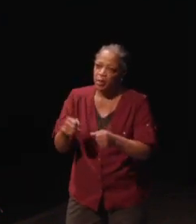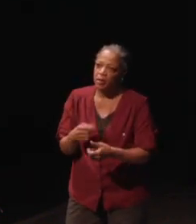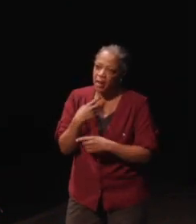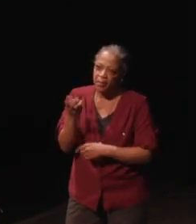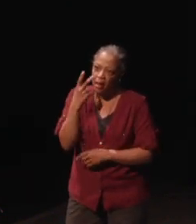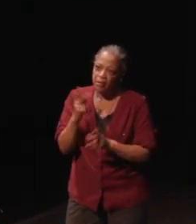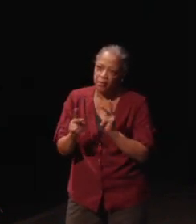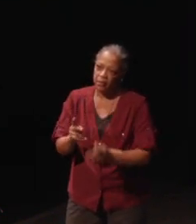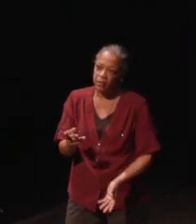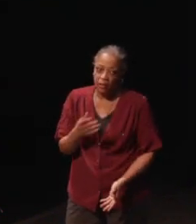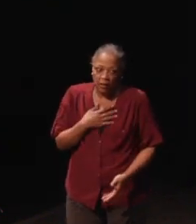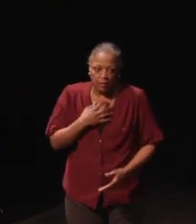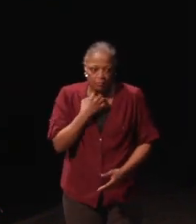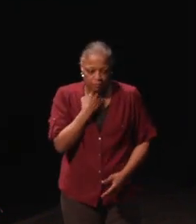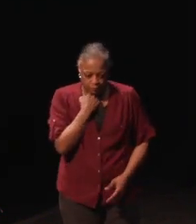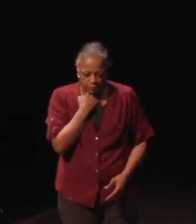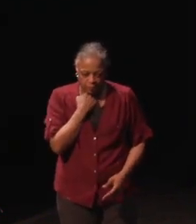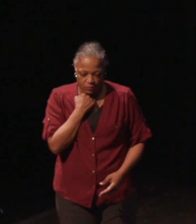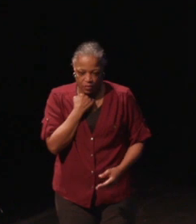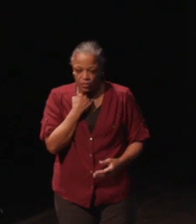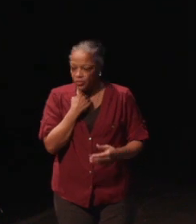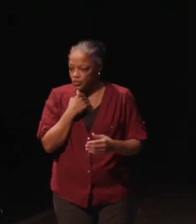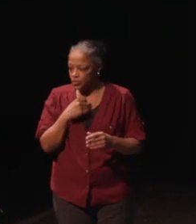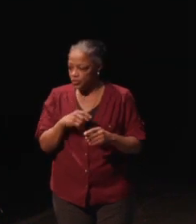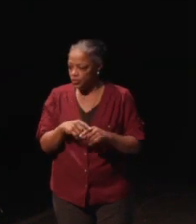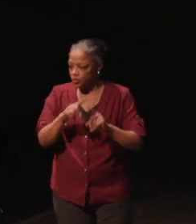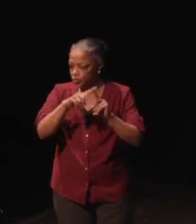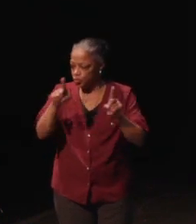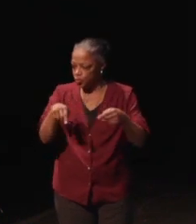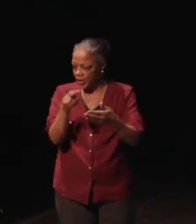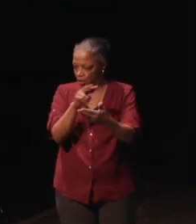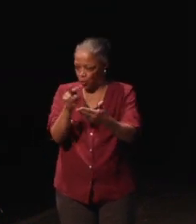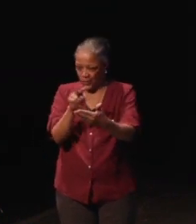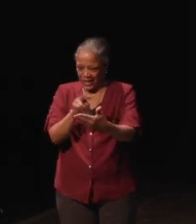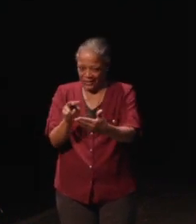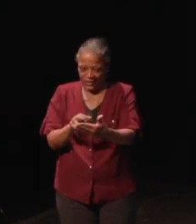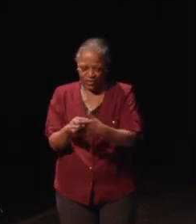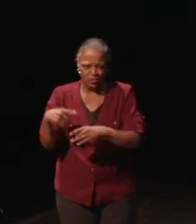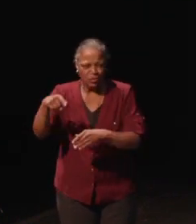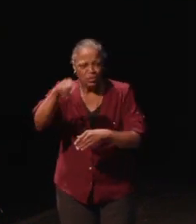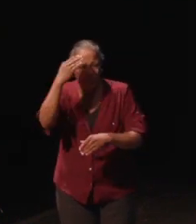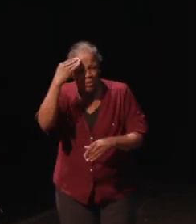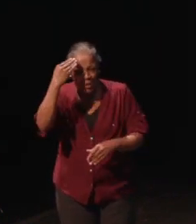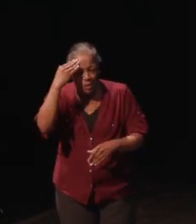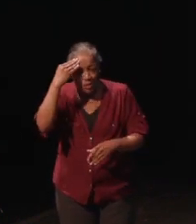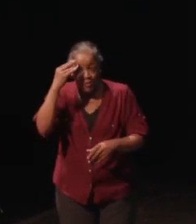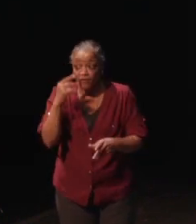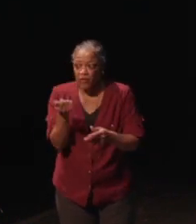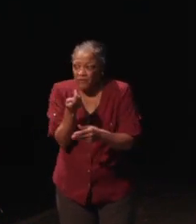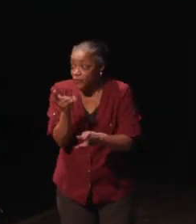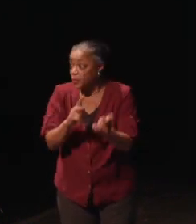So, screen readers, most of you I realize completely know what this is, for the few that don't,